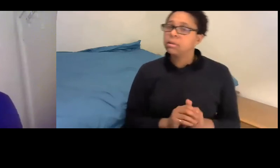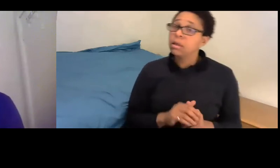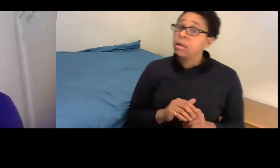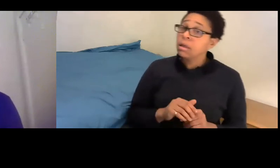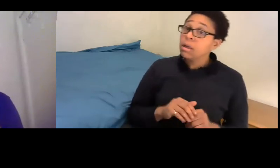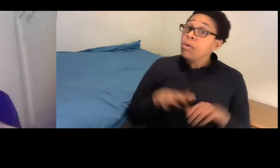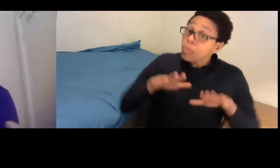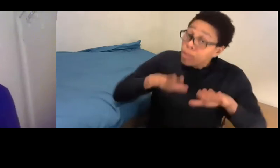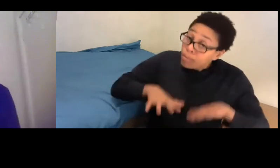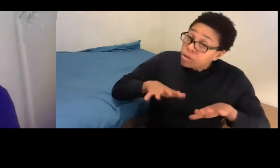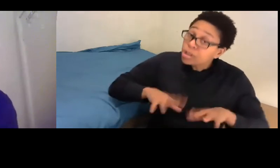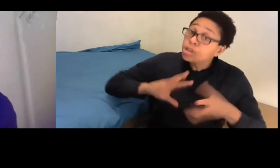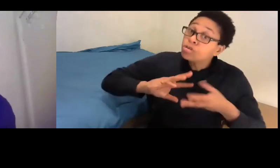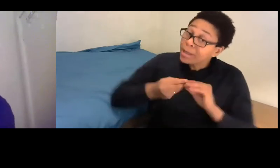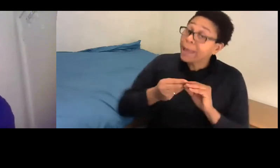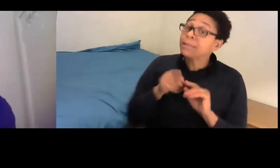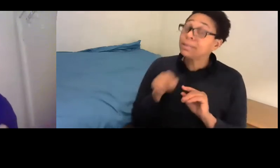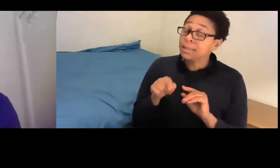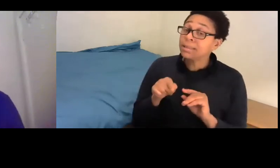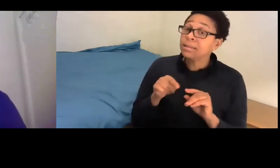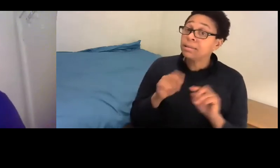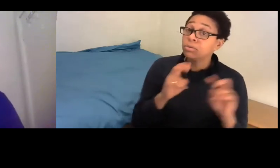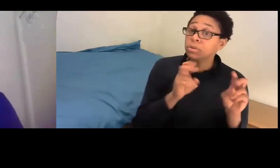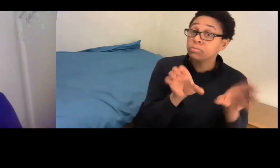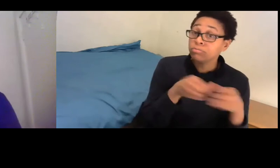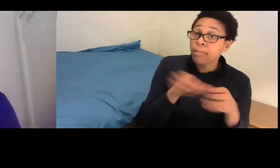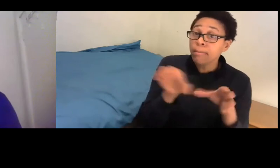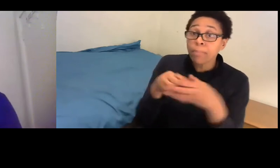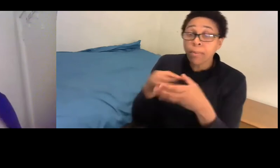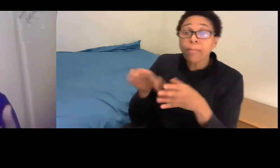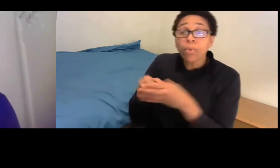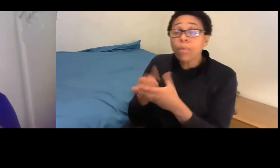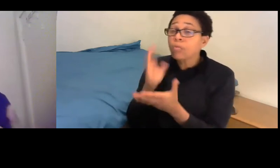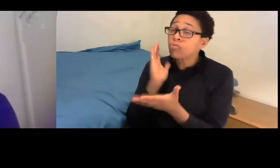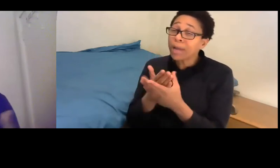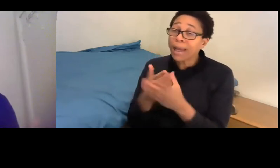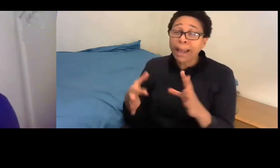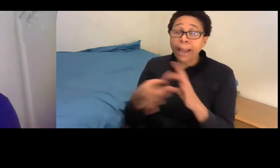related to class as well. So the British fostered a kind of Malay